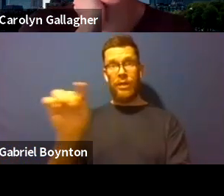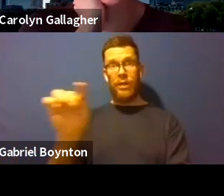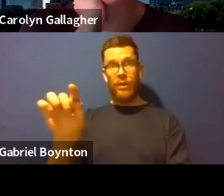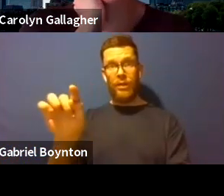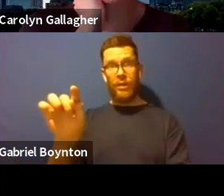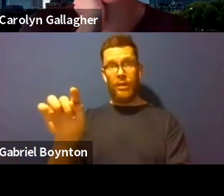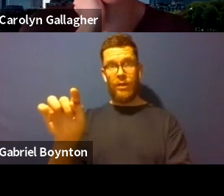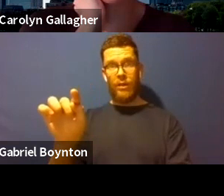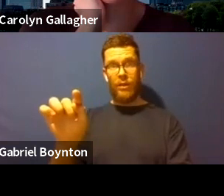Carolyn Gallagher: Terry Yes.